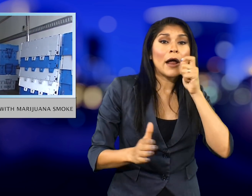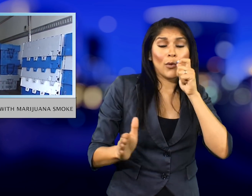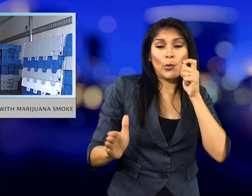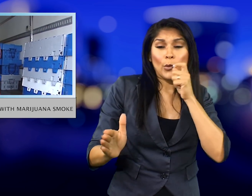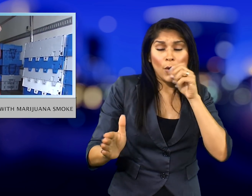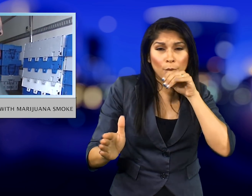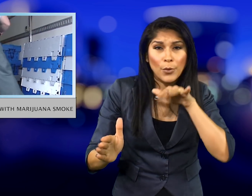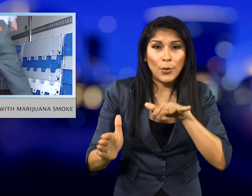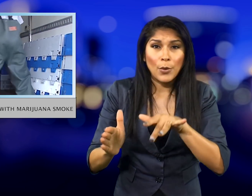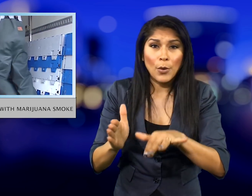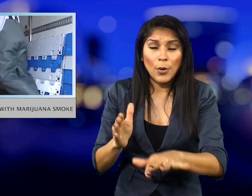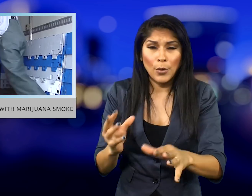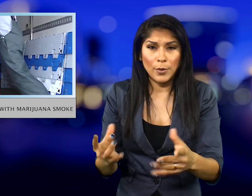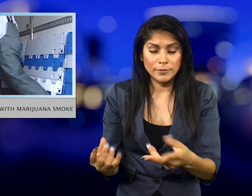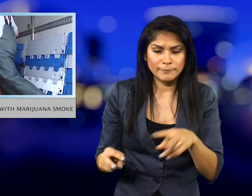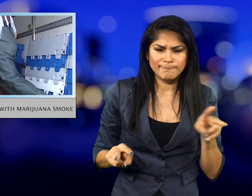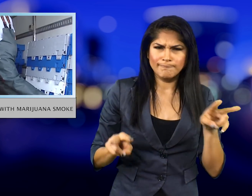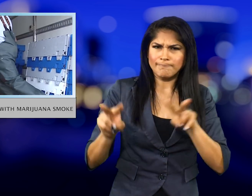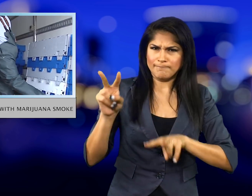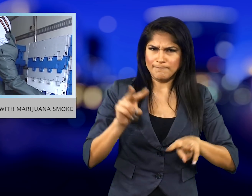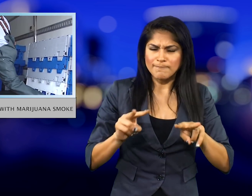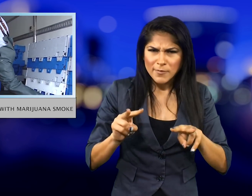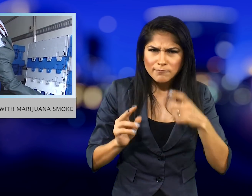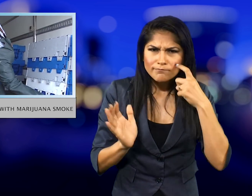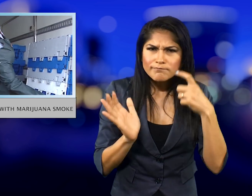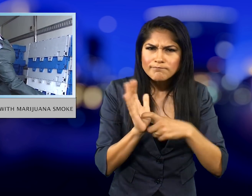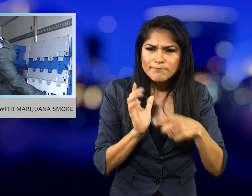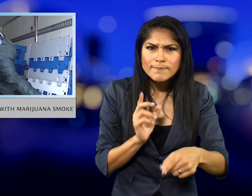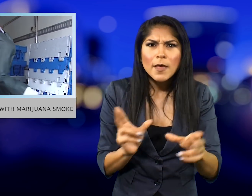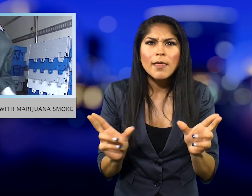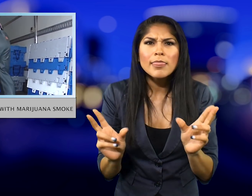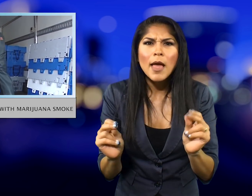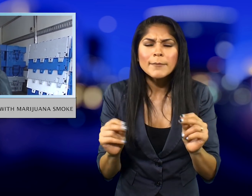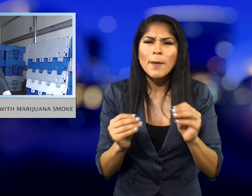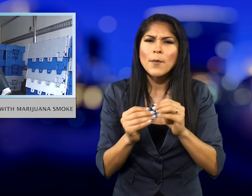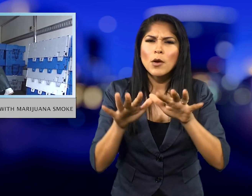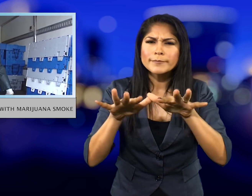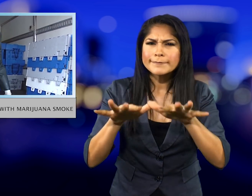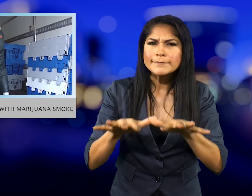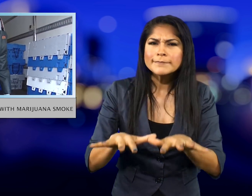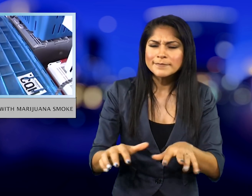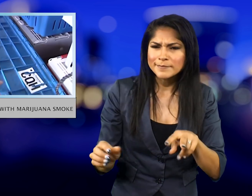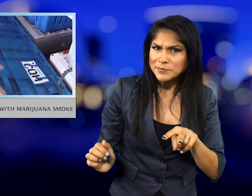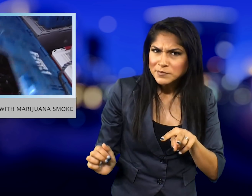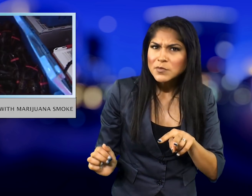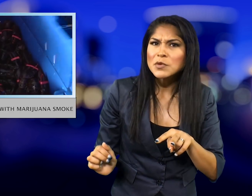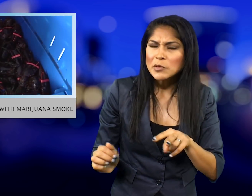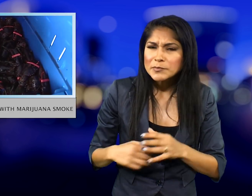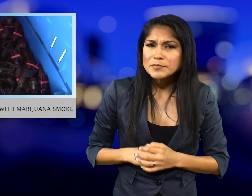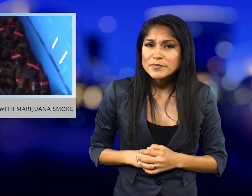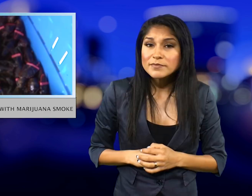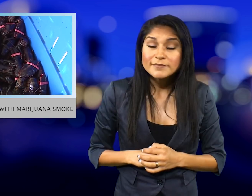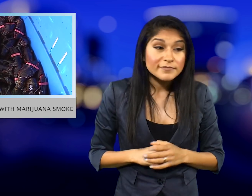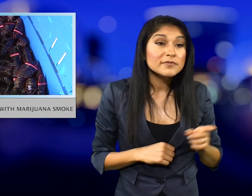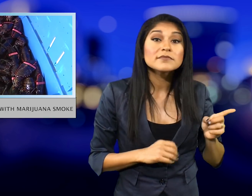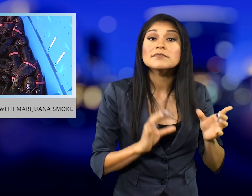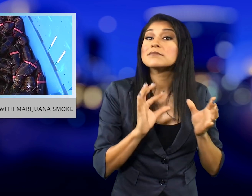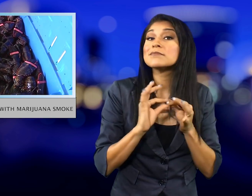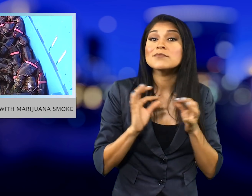She claimed the lobsters were more calm afterwards.